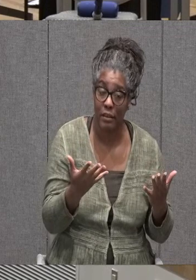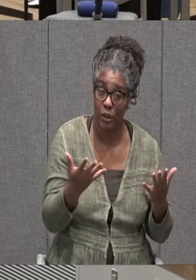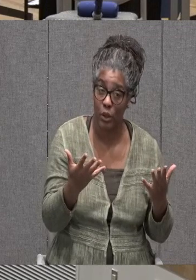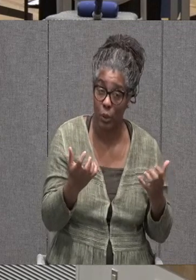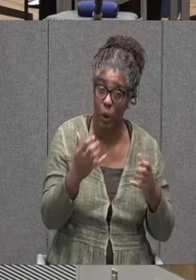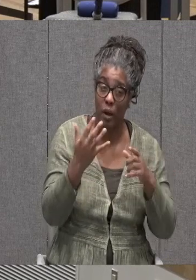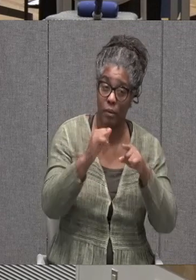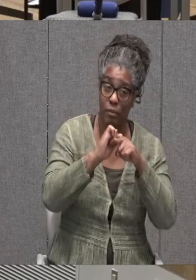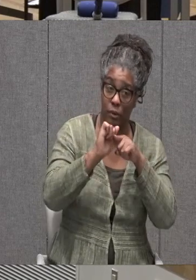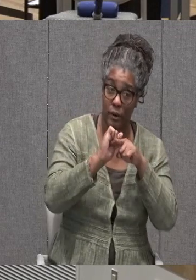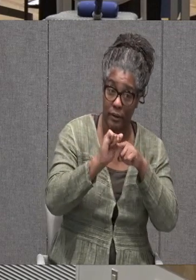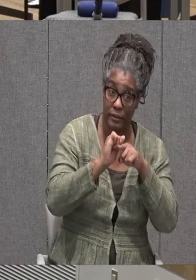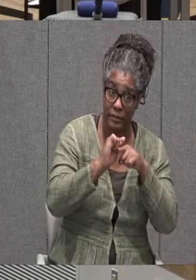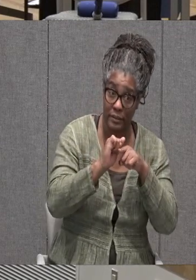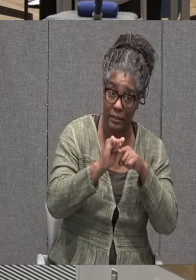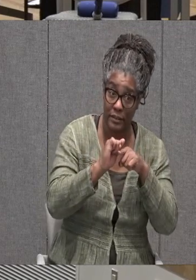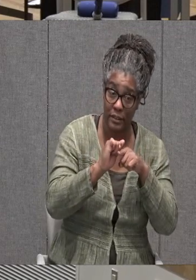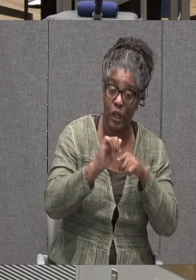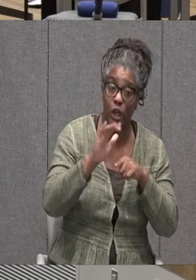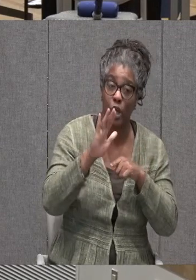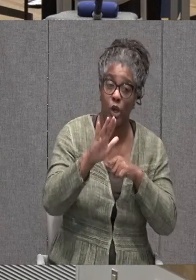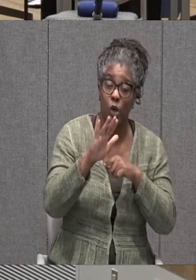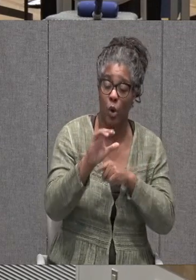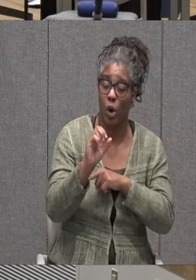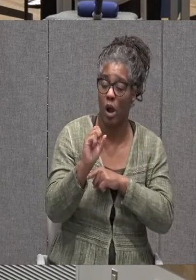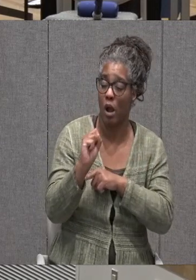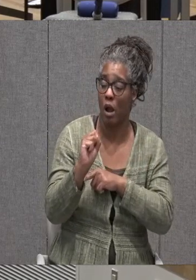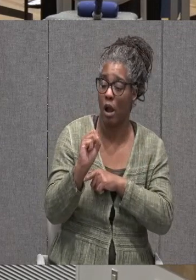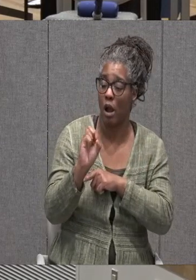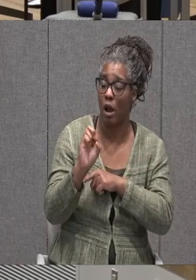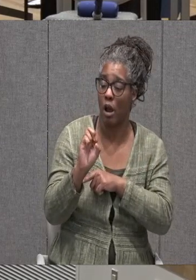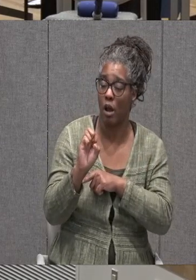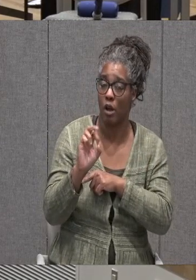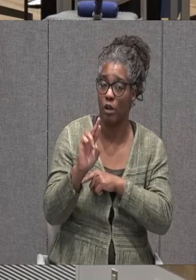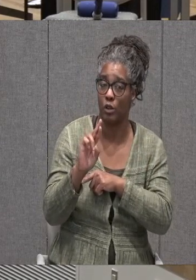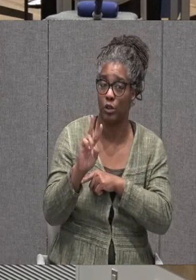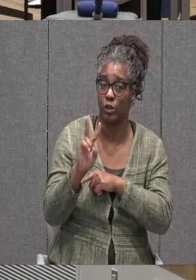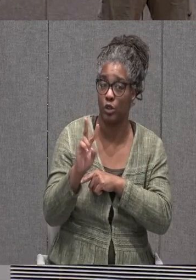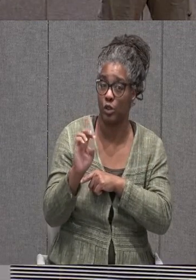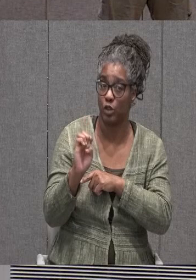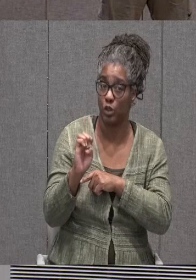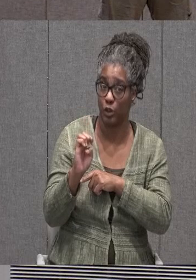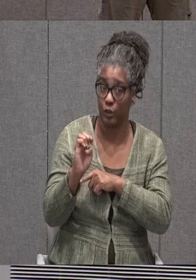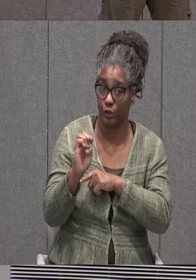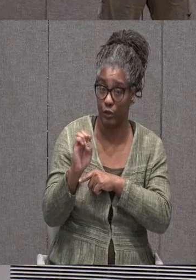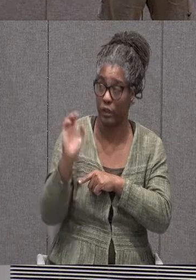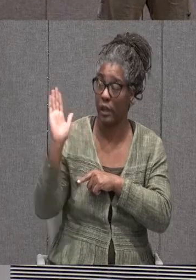is your serve, 'cause this is one of those skills that you use in volleyball.